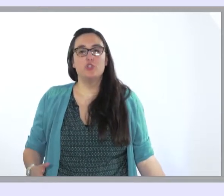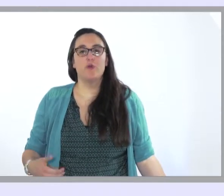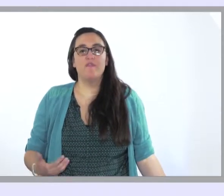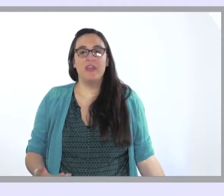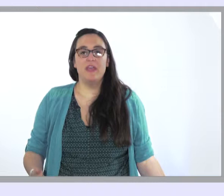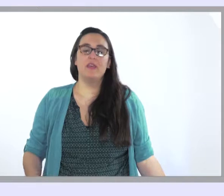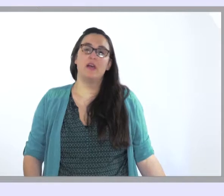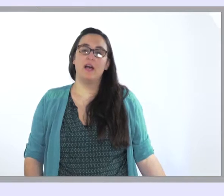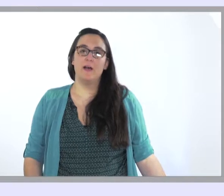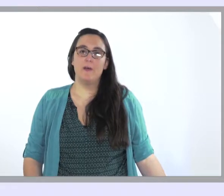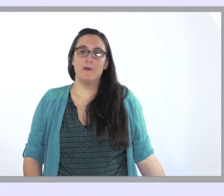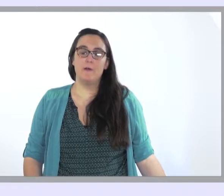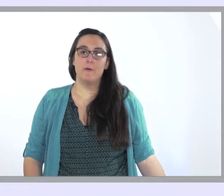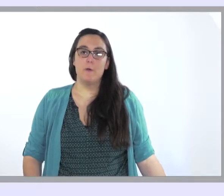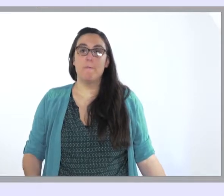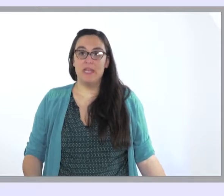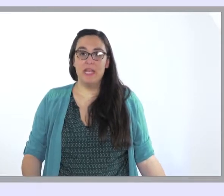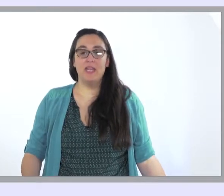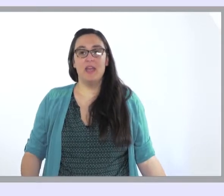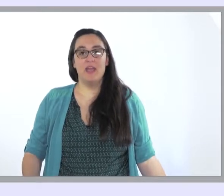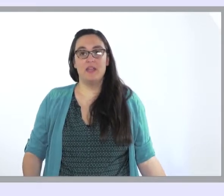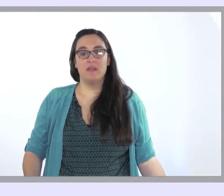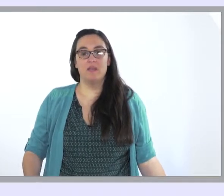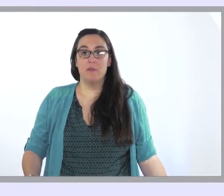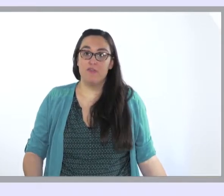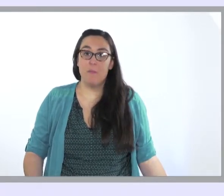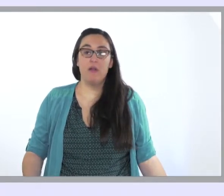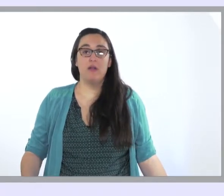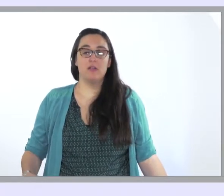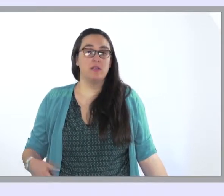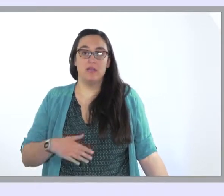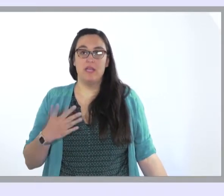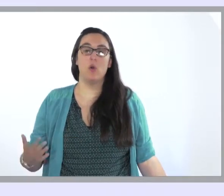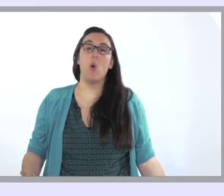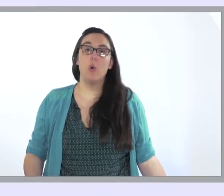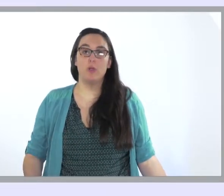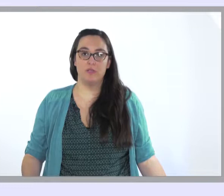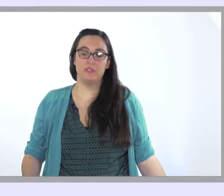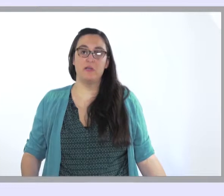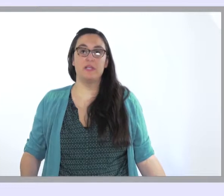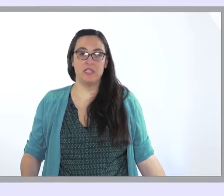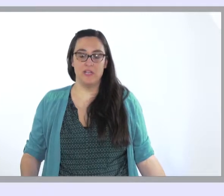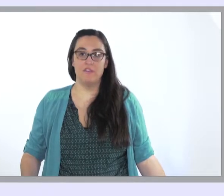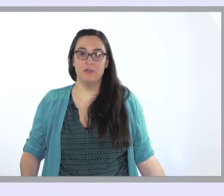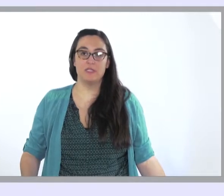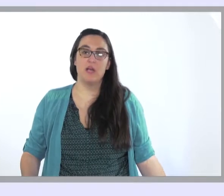to convey meaning and grammar in all the linguistic levels.